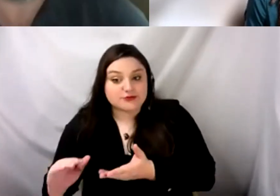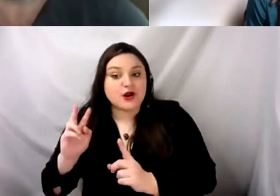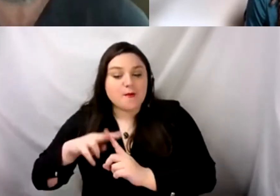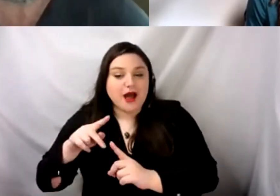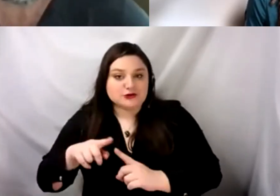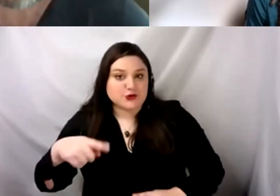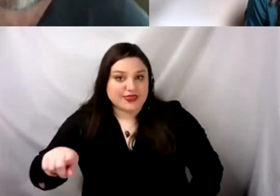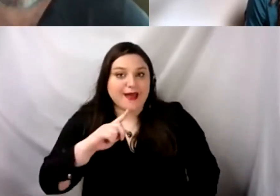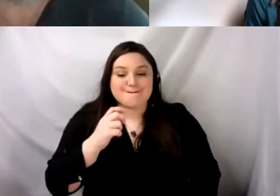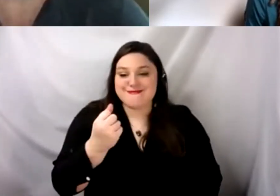with schools and private schools.